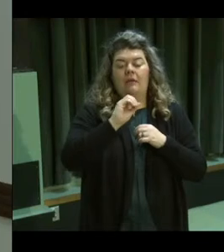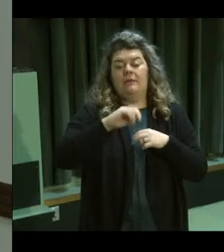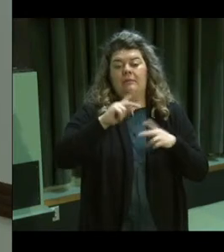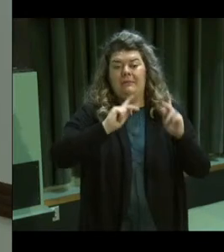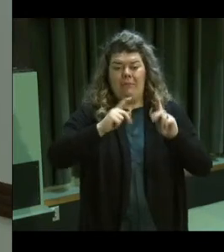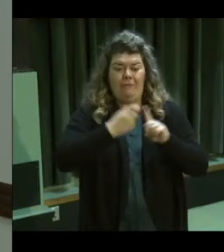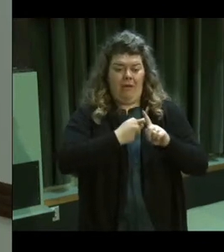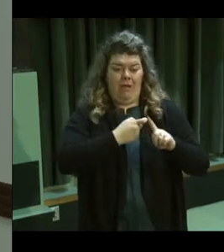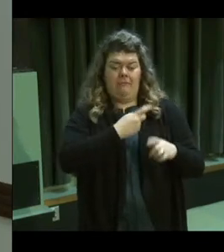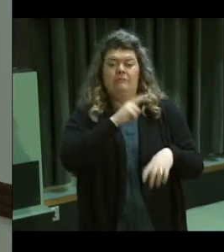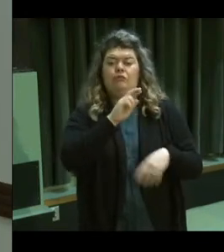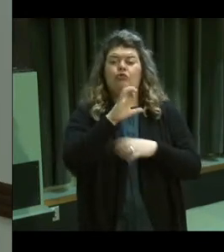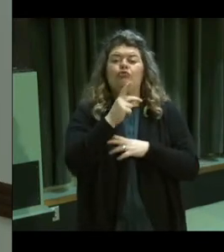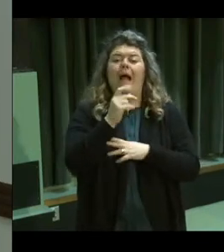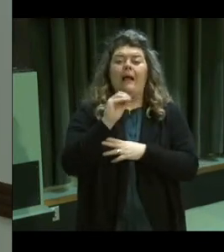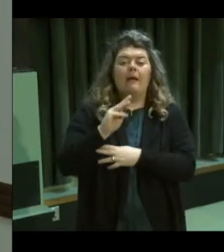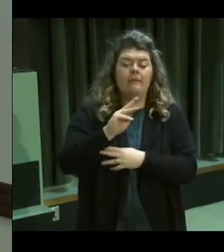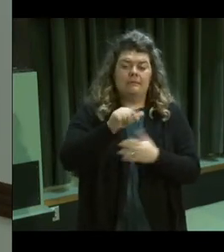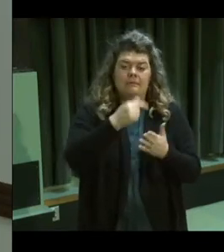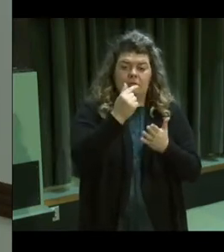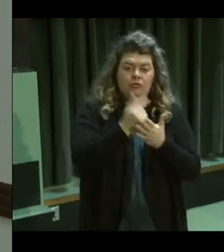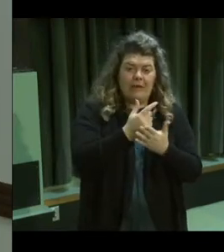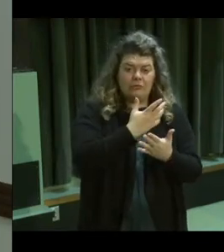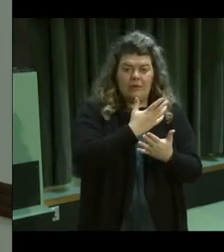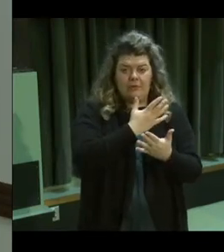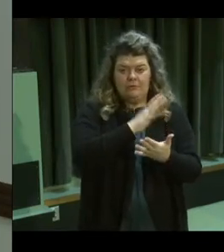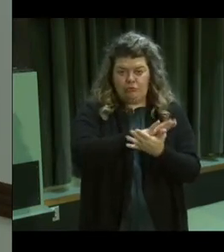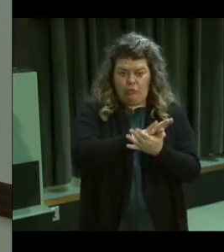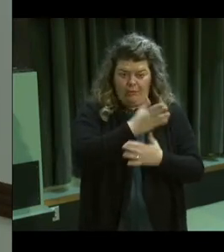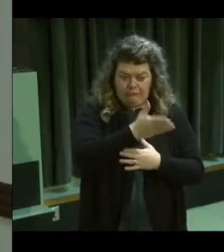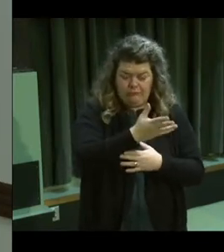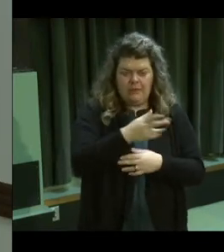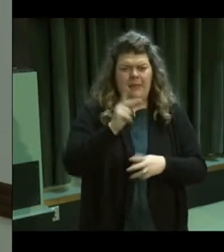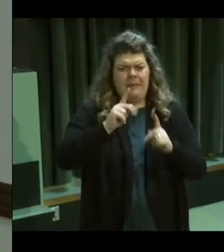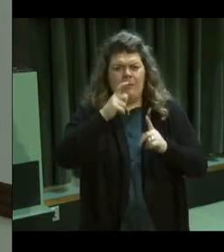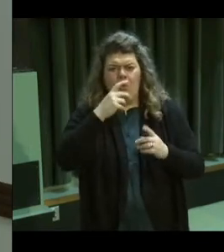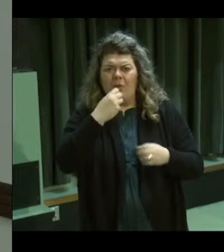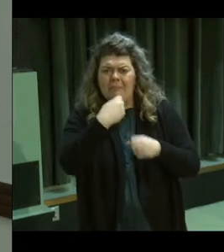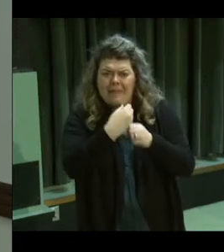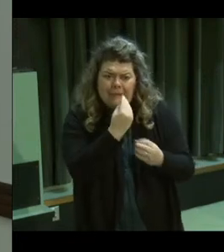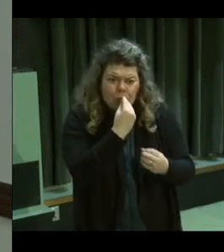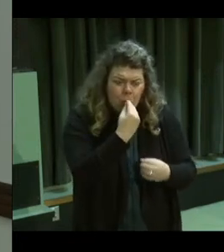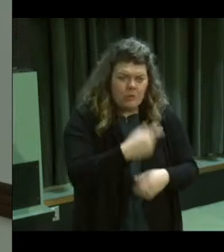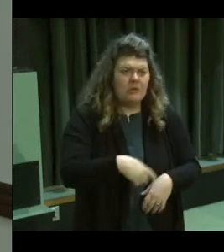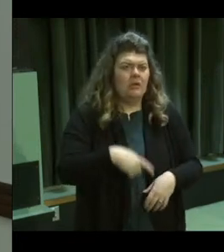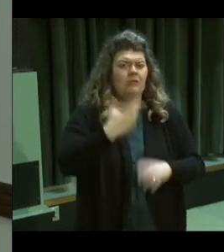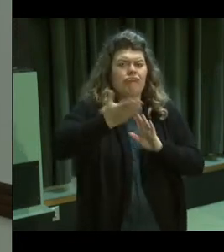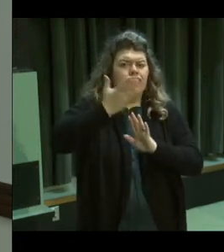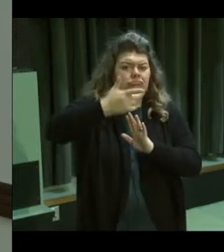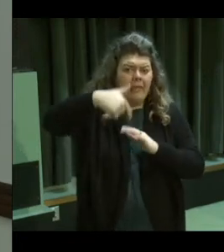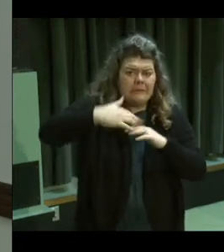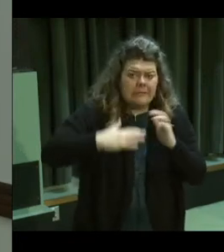of the Rackham Graduate School